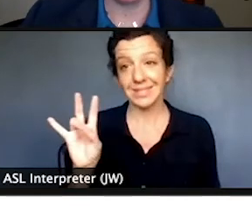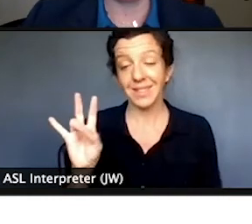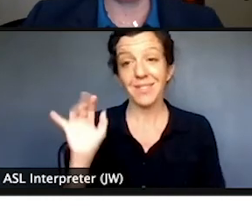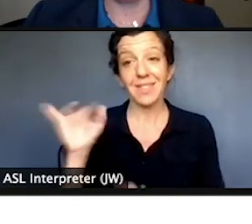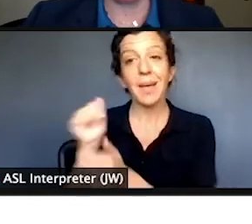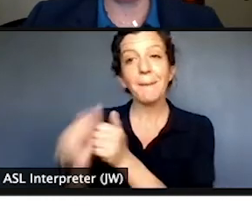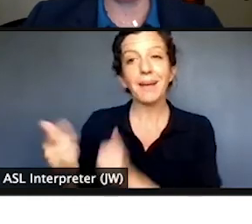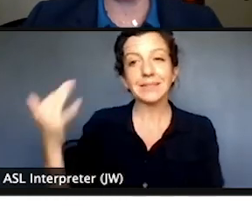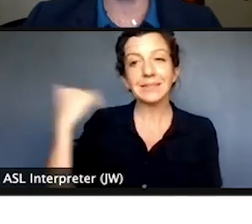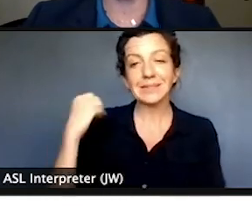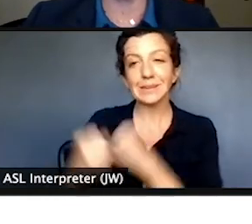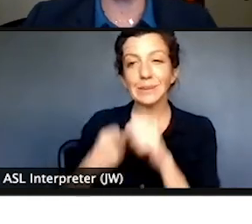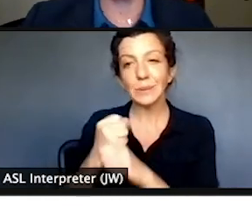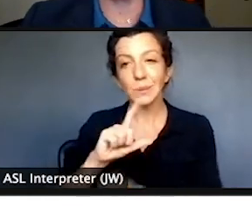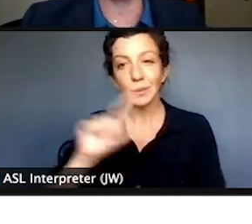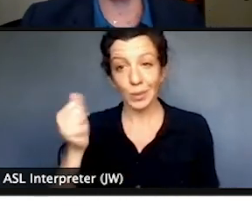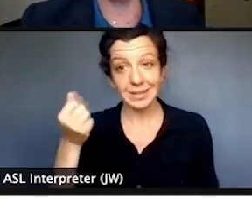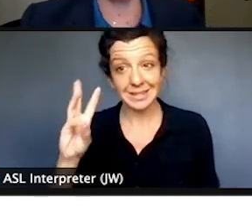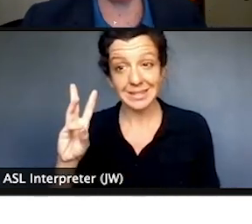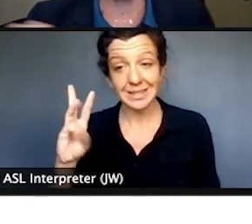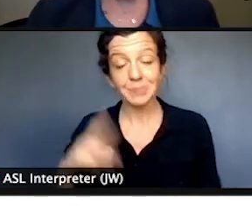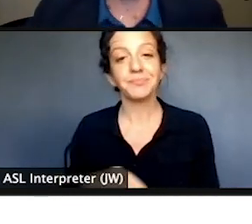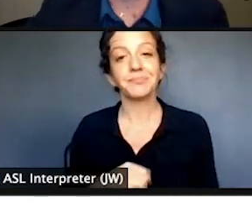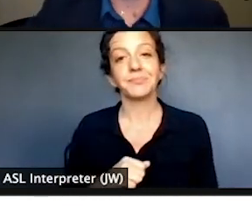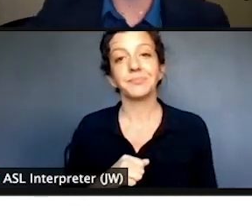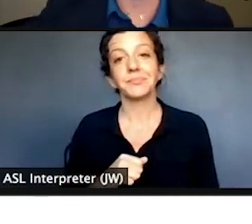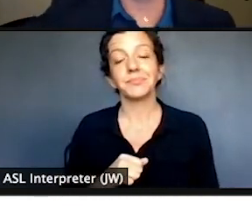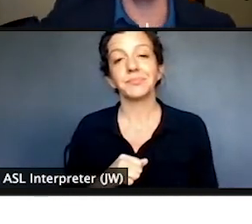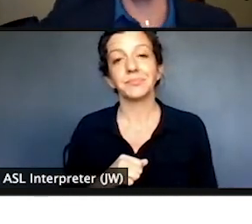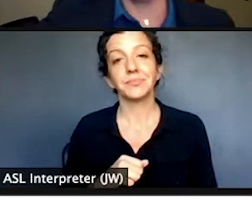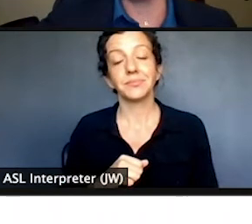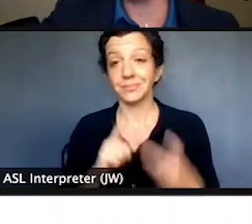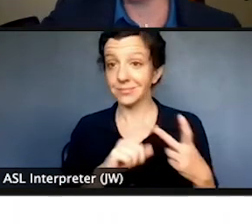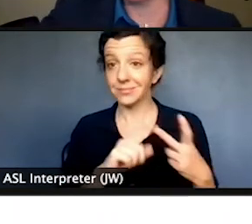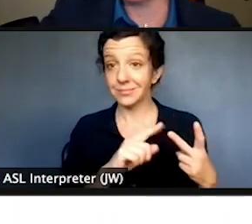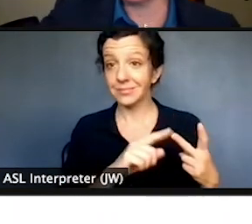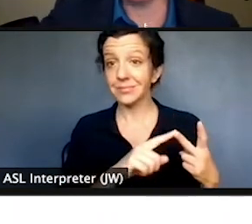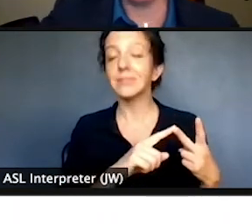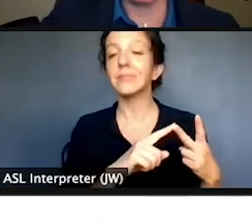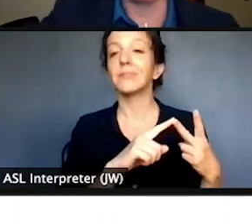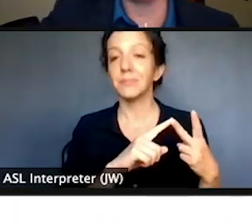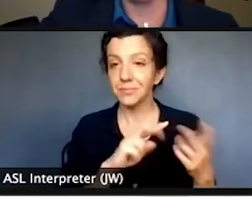And we're moving on to Proposition 21. We have Lordez Morales presenting this one.